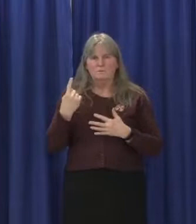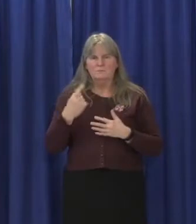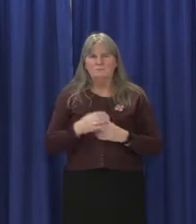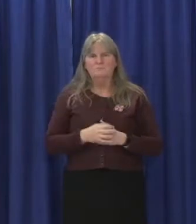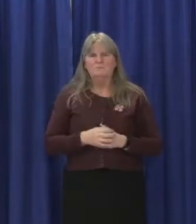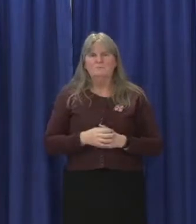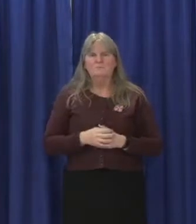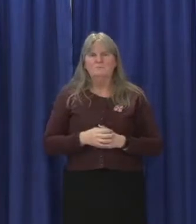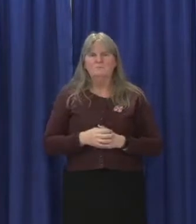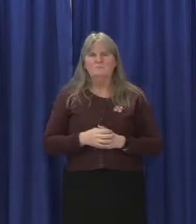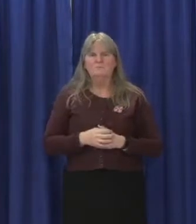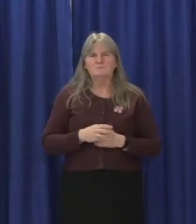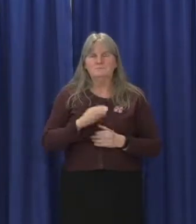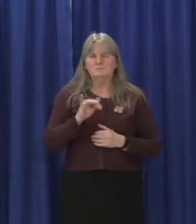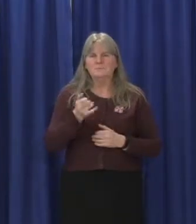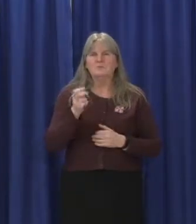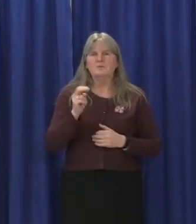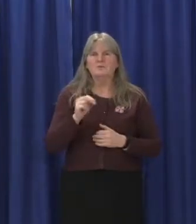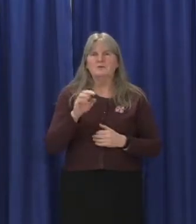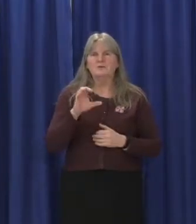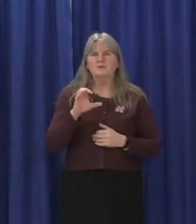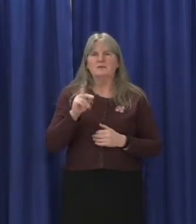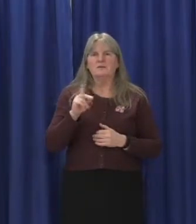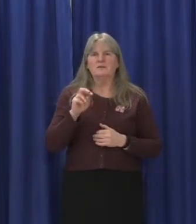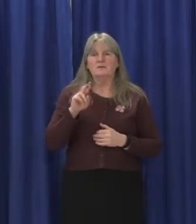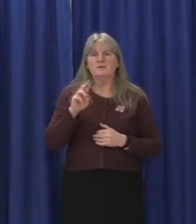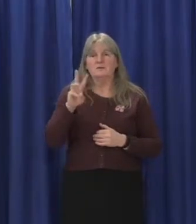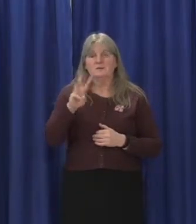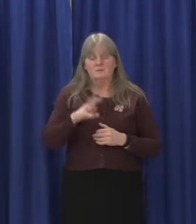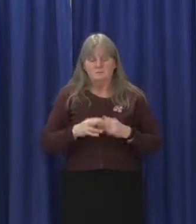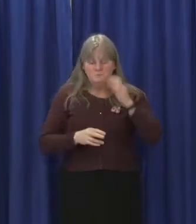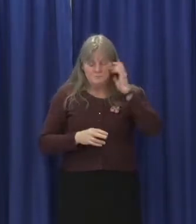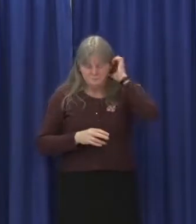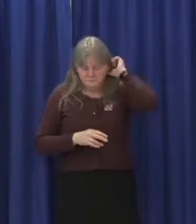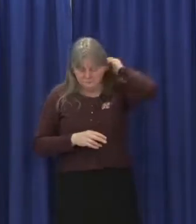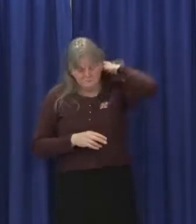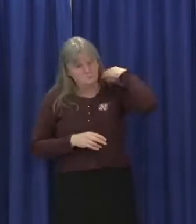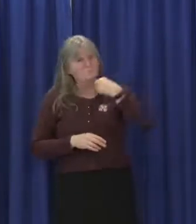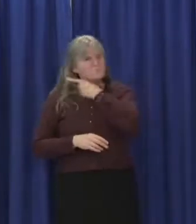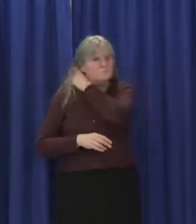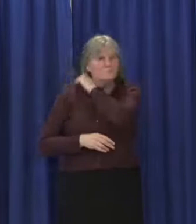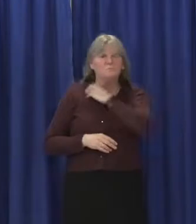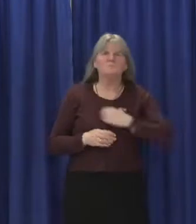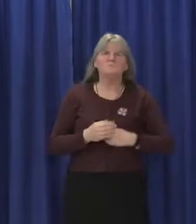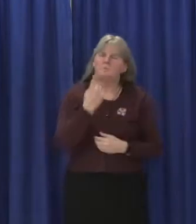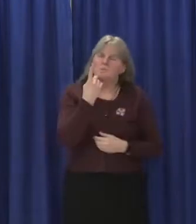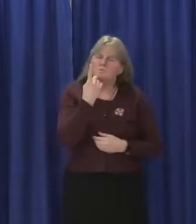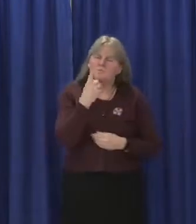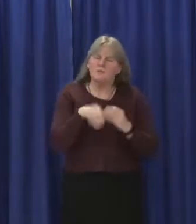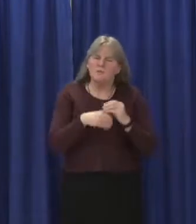And we'll start with John Kennedy at CKRW. Reporter: Hi, I only have one additional question.